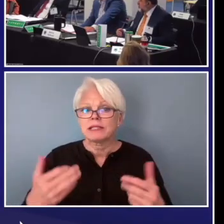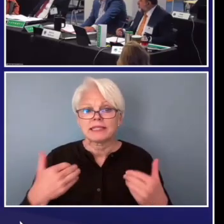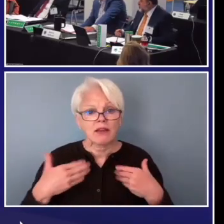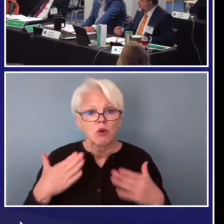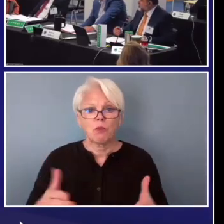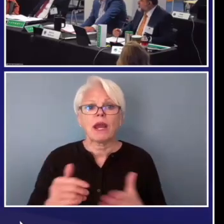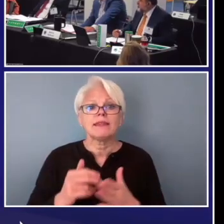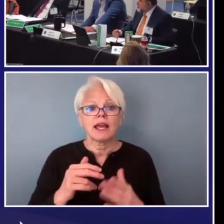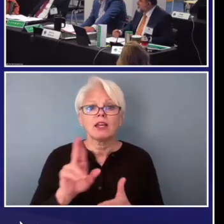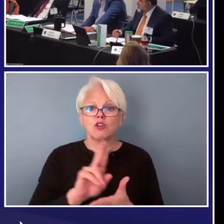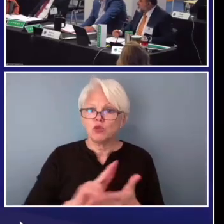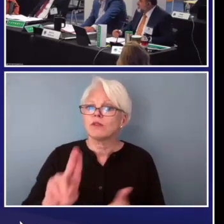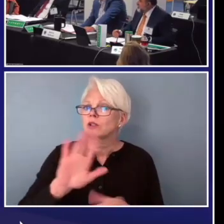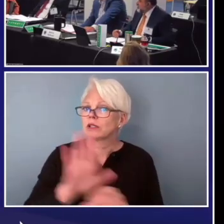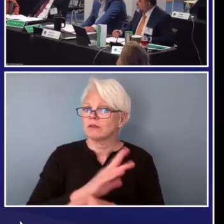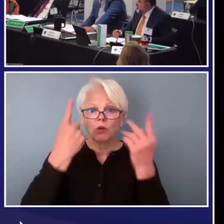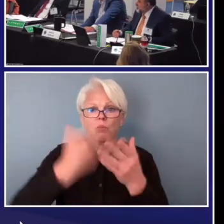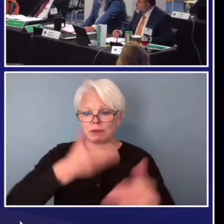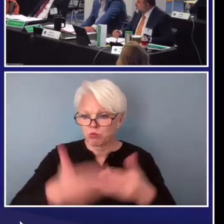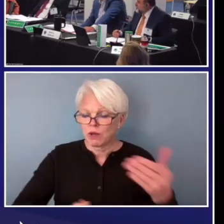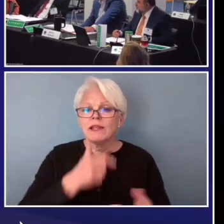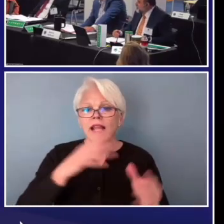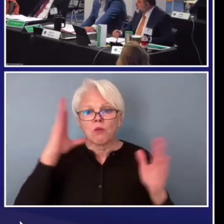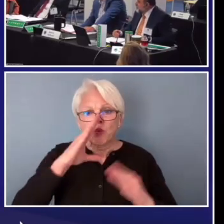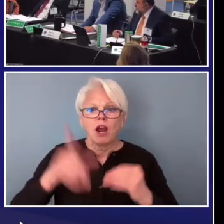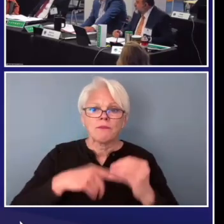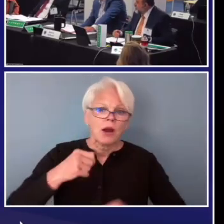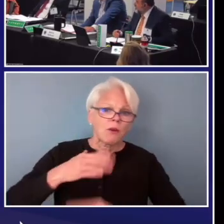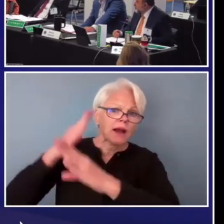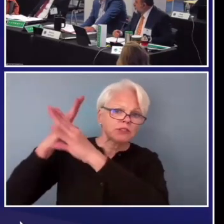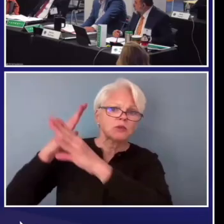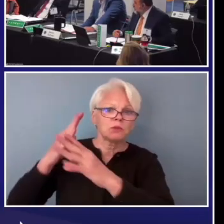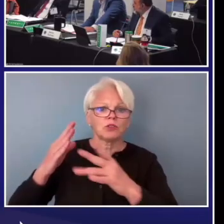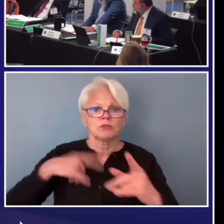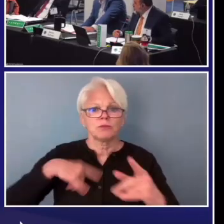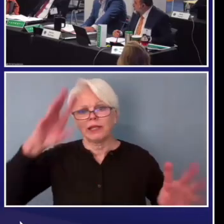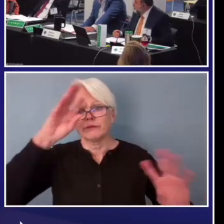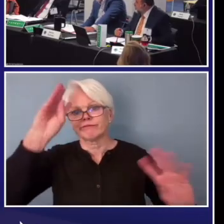is, and they don't have to worry about obstacles being created out of whole cloth, to delay,